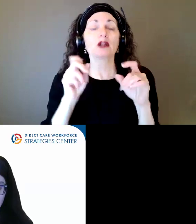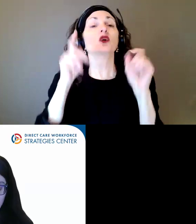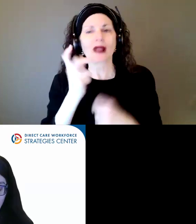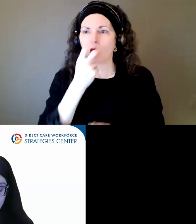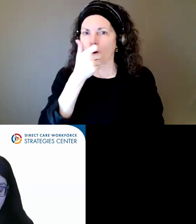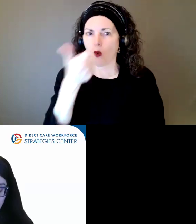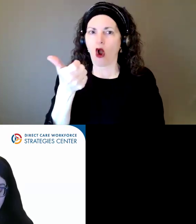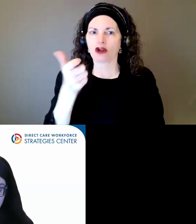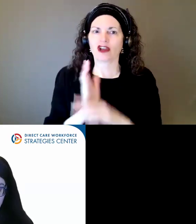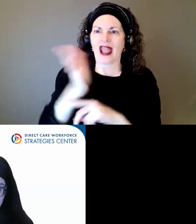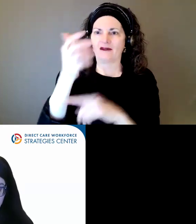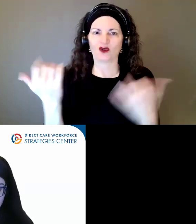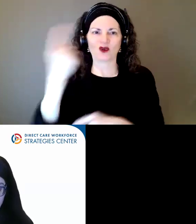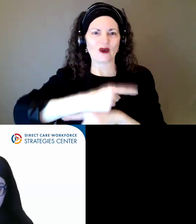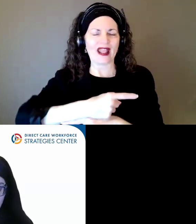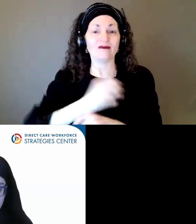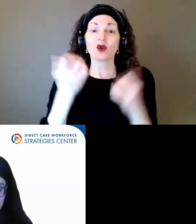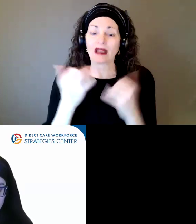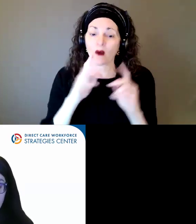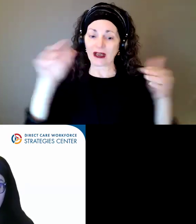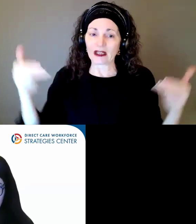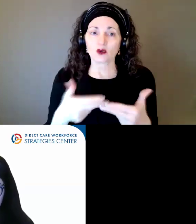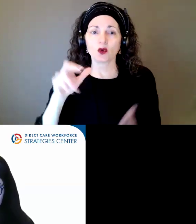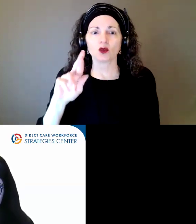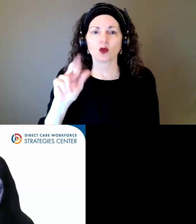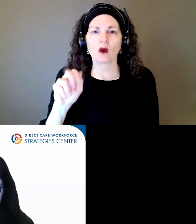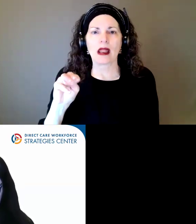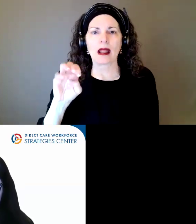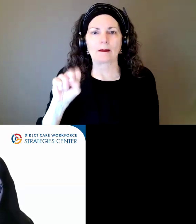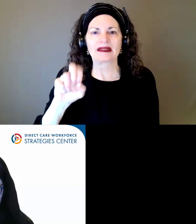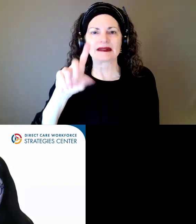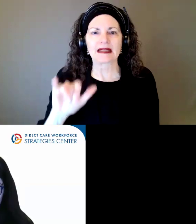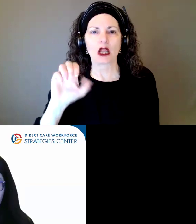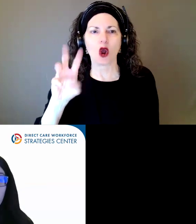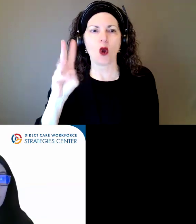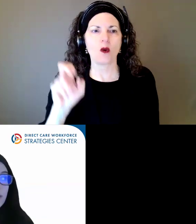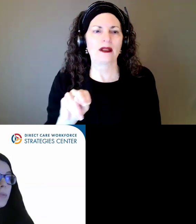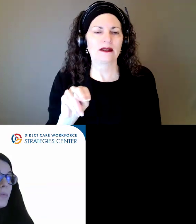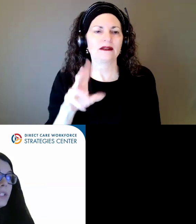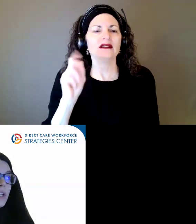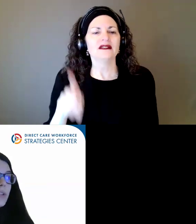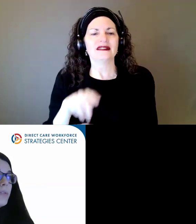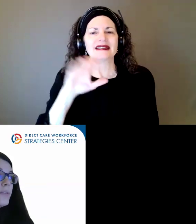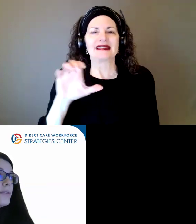And with that, I'd like to introduce Ramsey Alwin, CEO of the National Council on Aging, who will be on today's presentation.